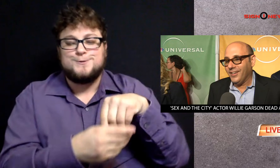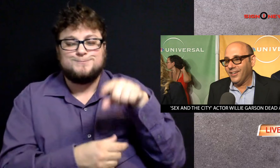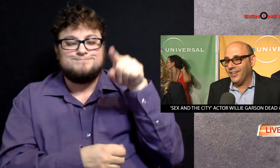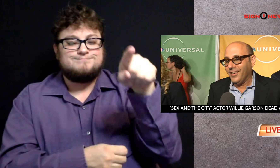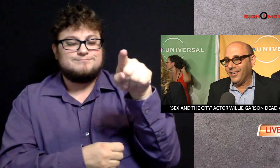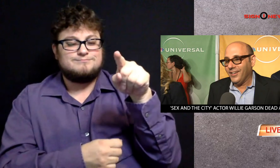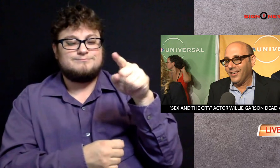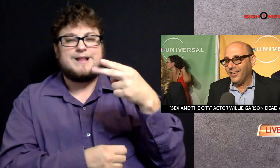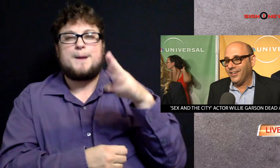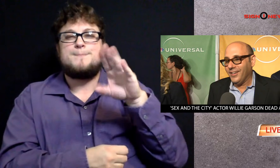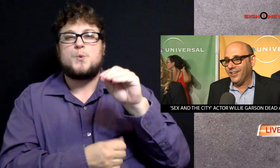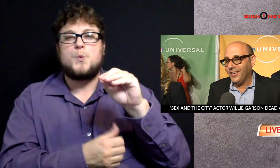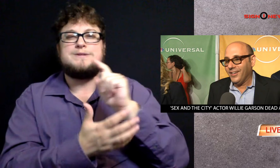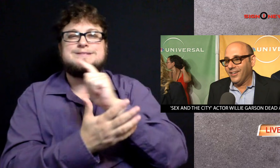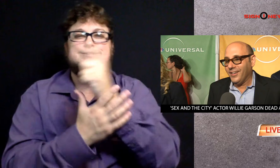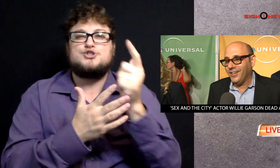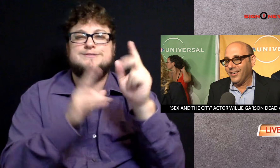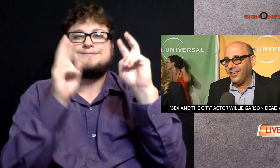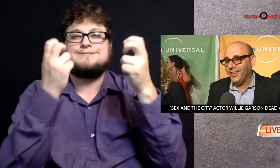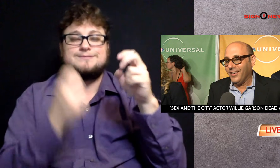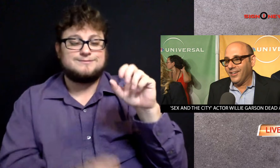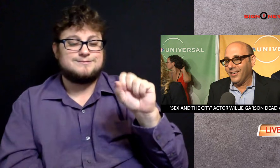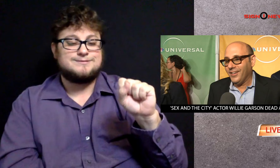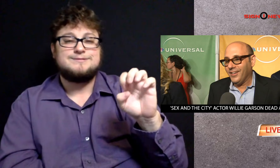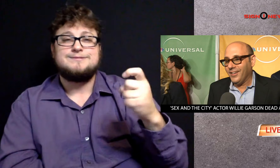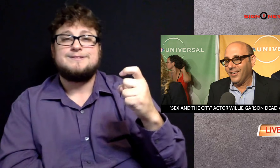the beloved actor best known for his role as